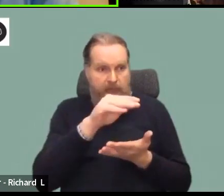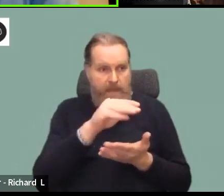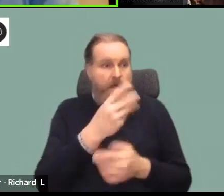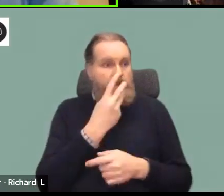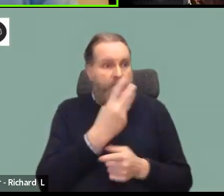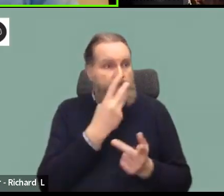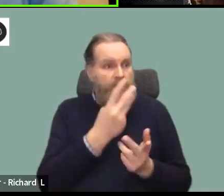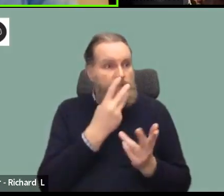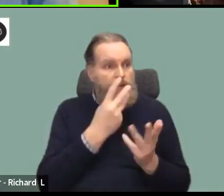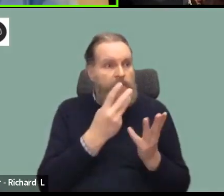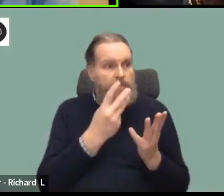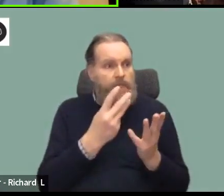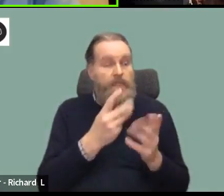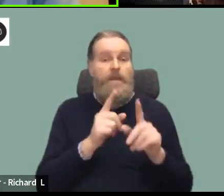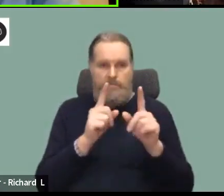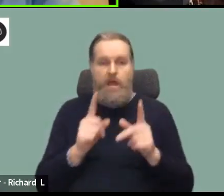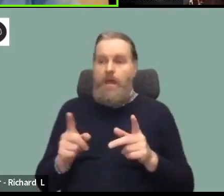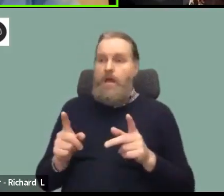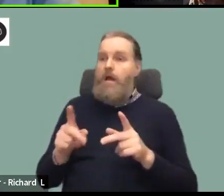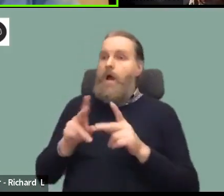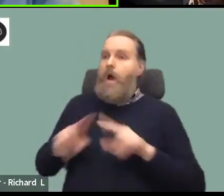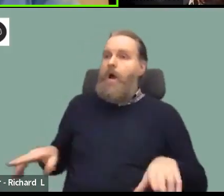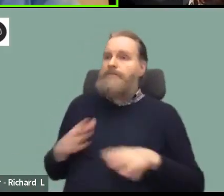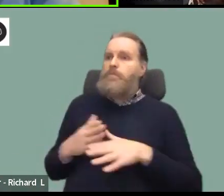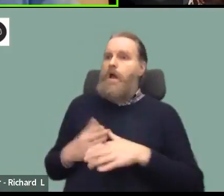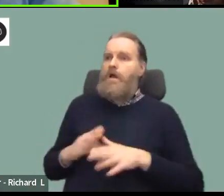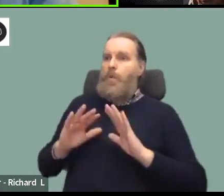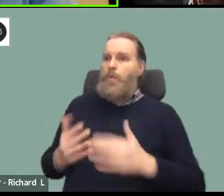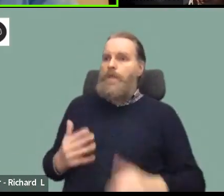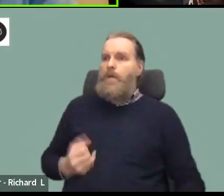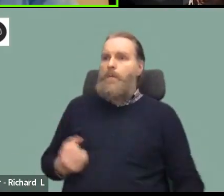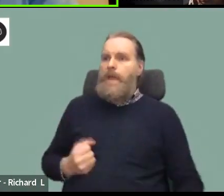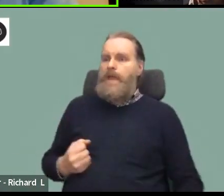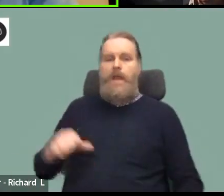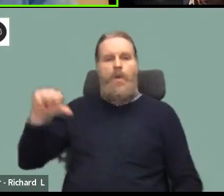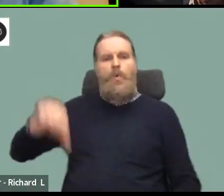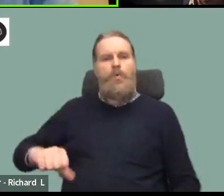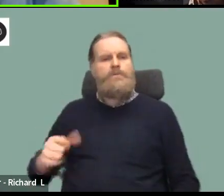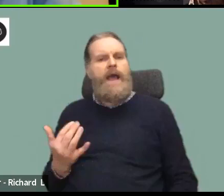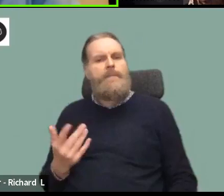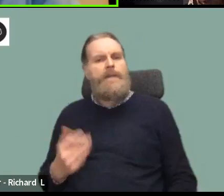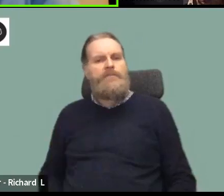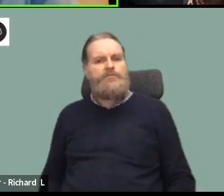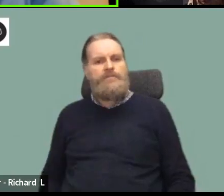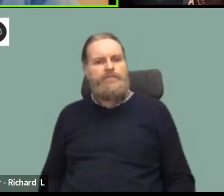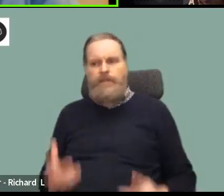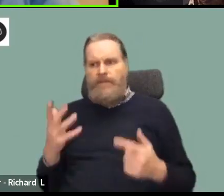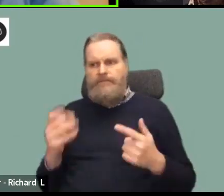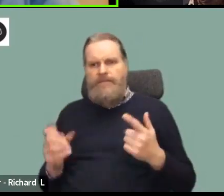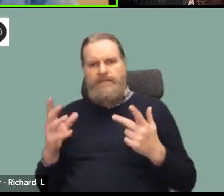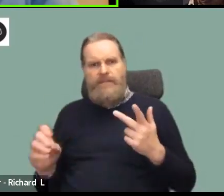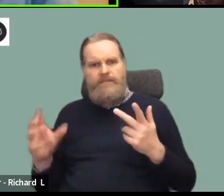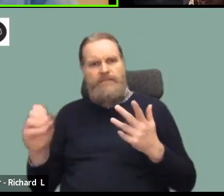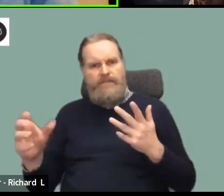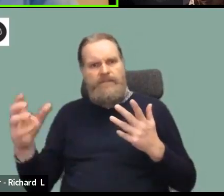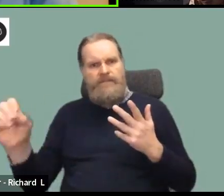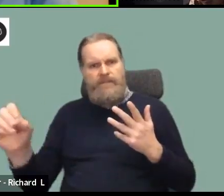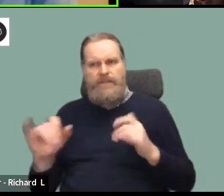Do they want to go on strike and they want to go on strike unpaid. Do they think that more will be happy, not paying the levy will be happy, not paying the levee, but being called out on